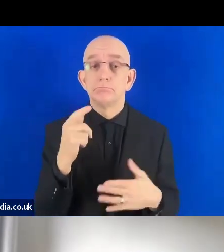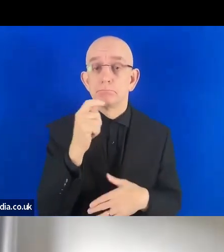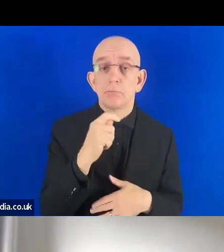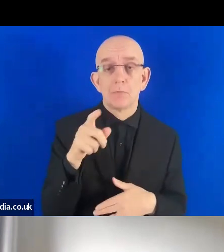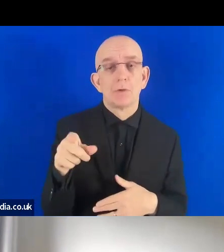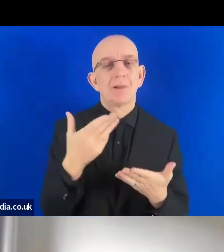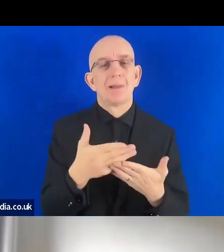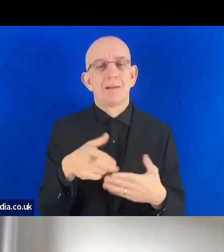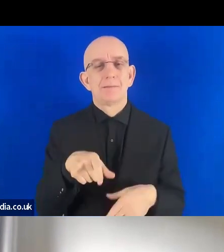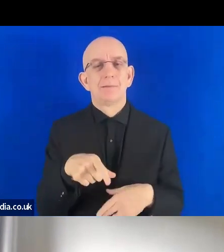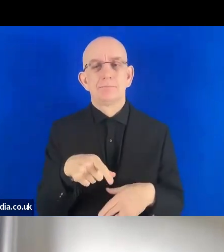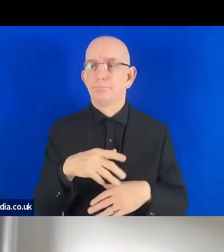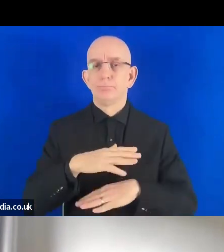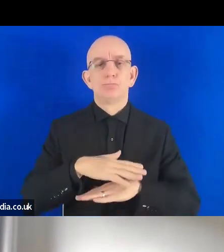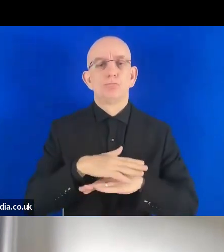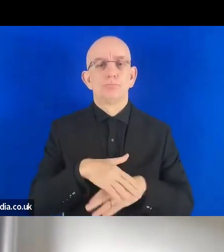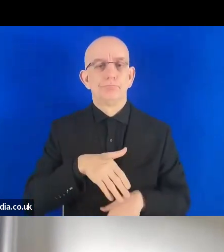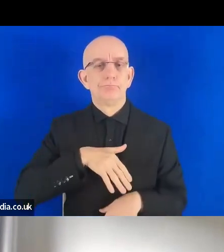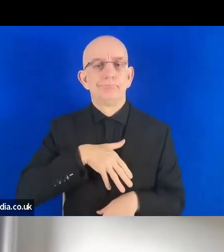Maybe we go to the next slide.